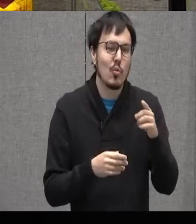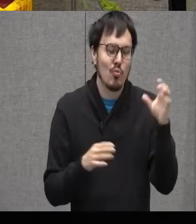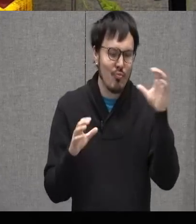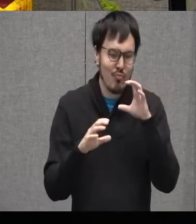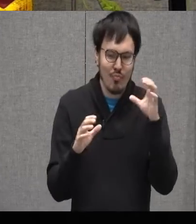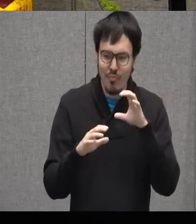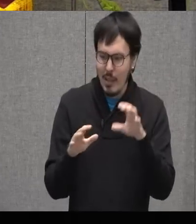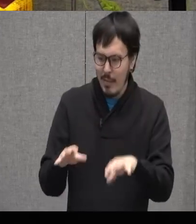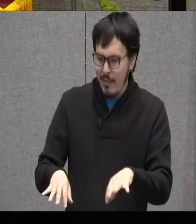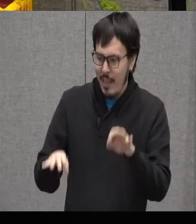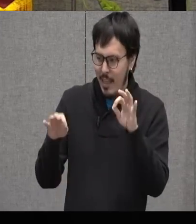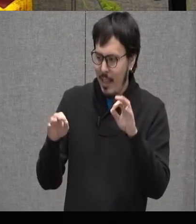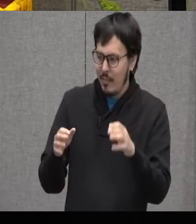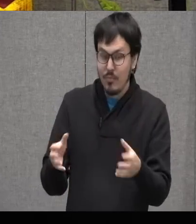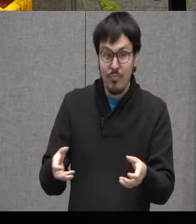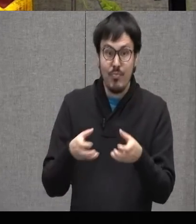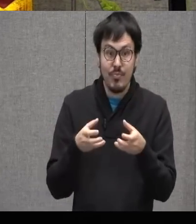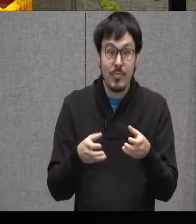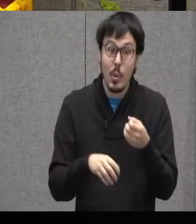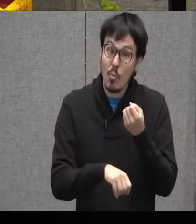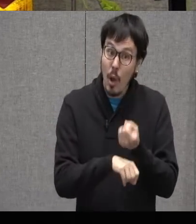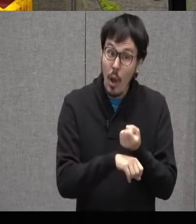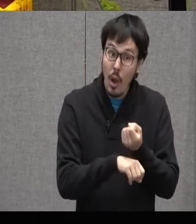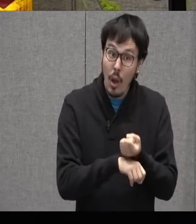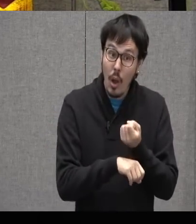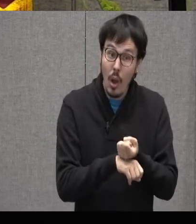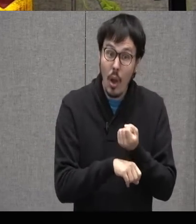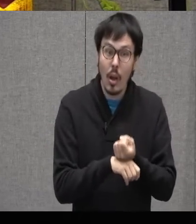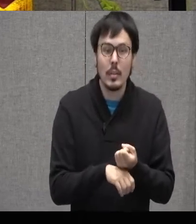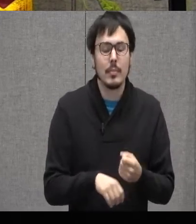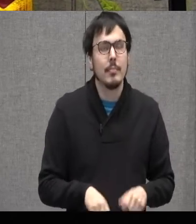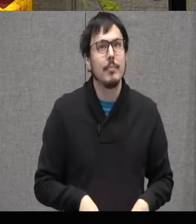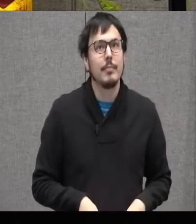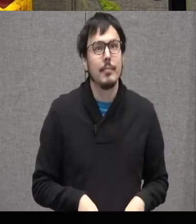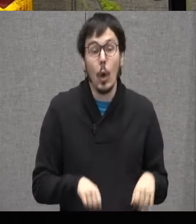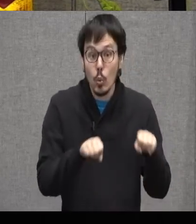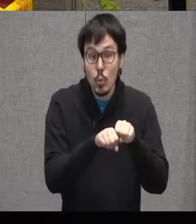Maybe even just have rocks or shoes or toothbrushes.